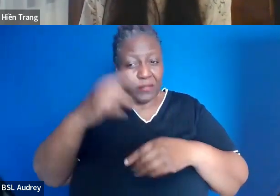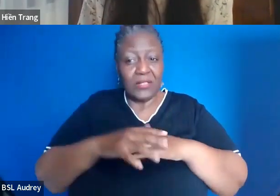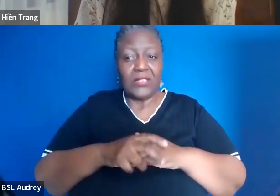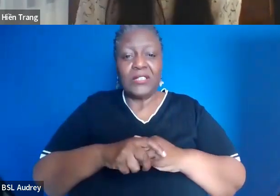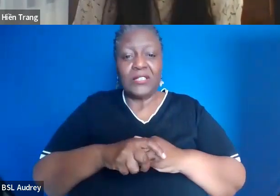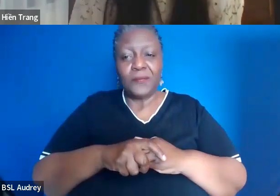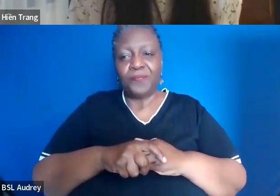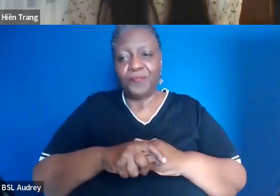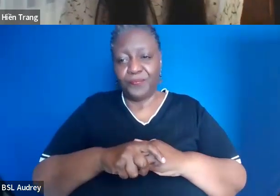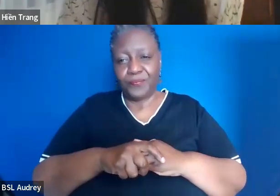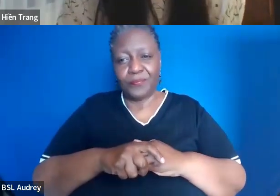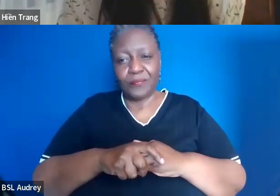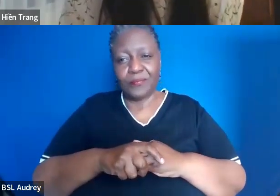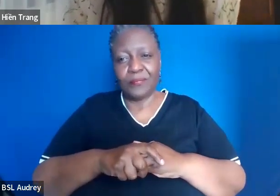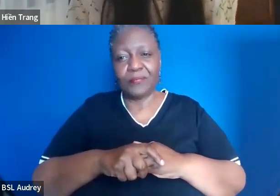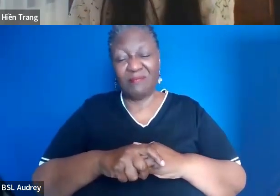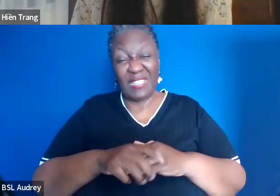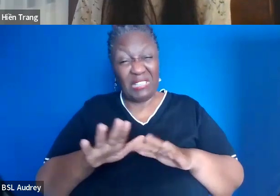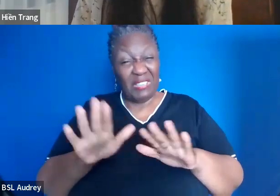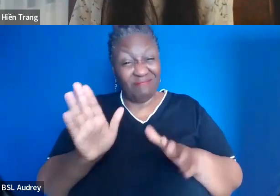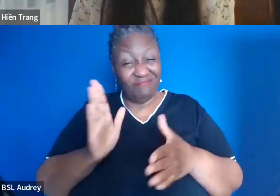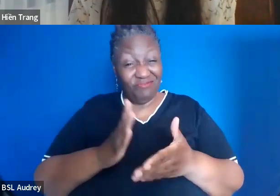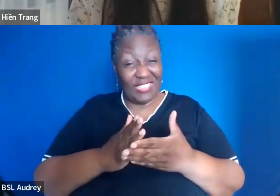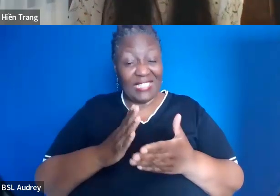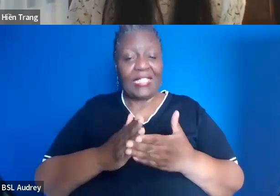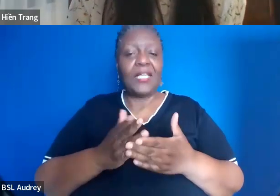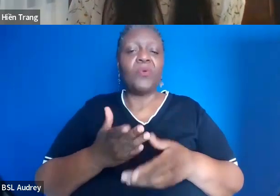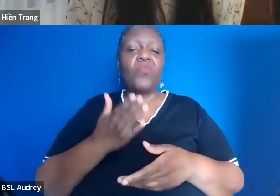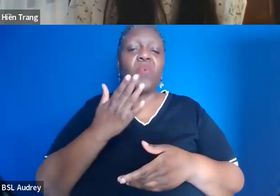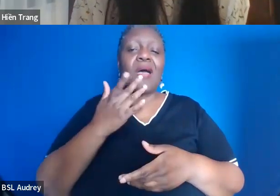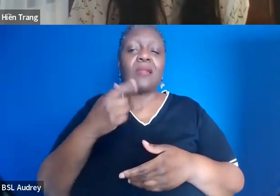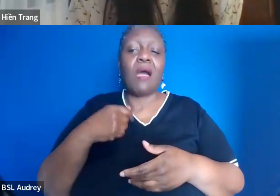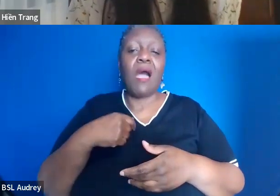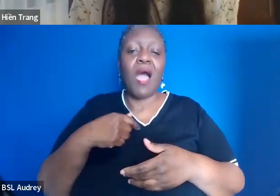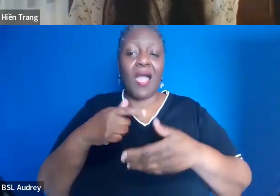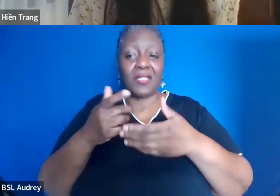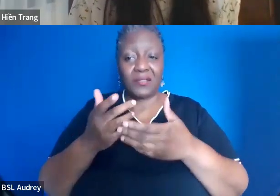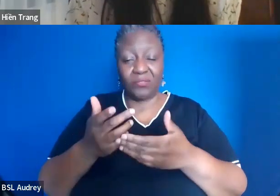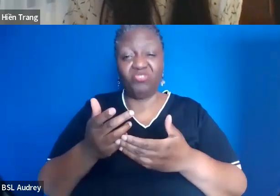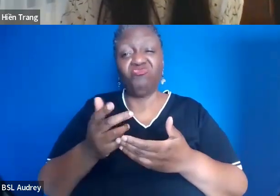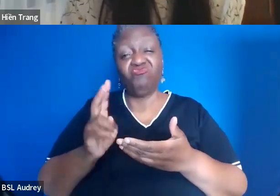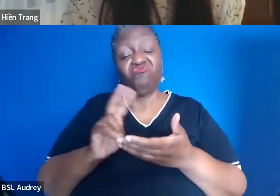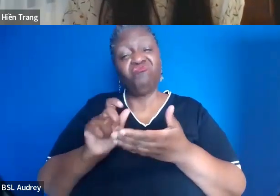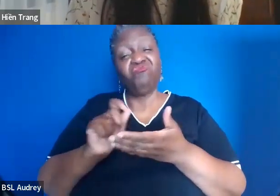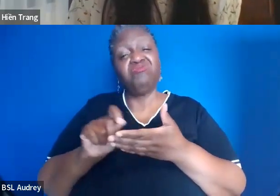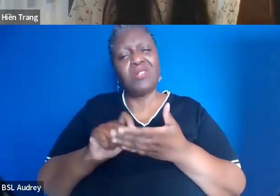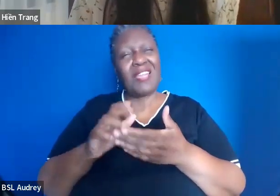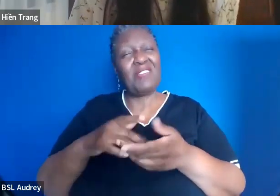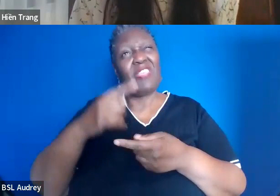um so to be honest when I was a small kid I never think of being a writer because